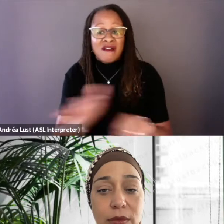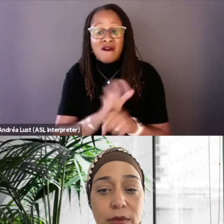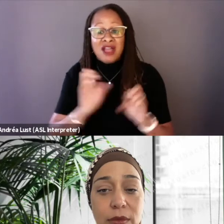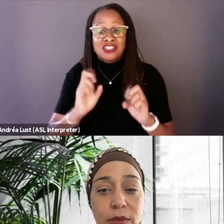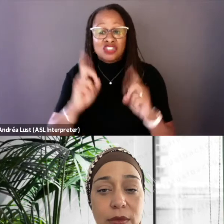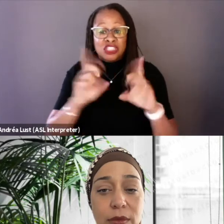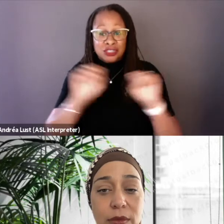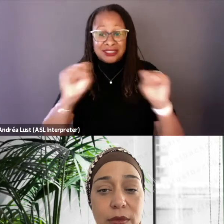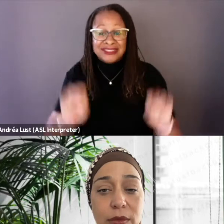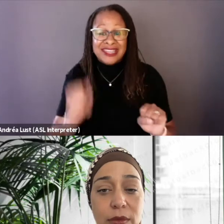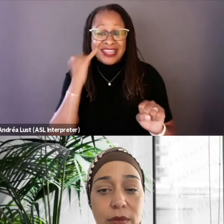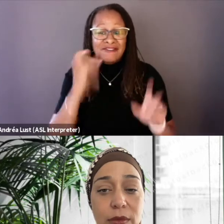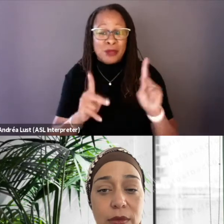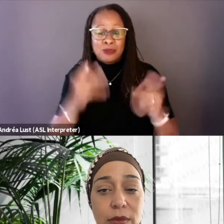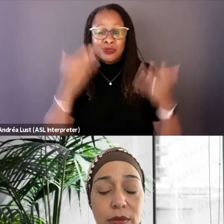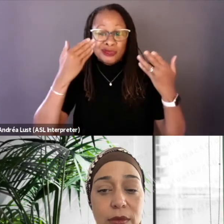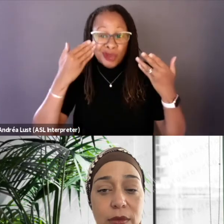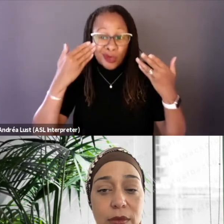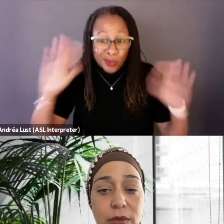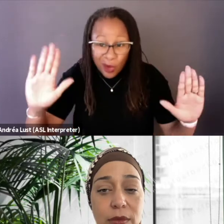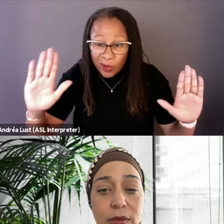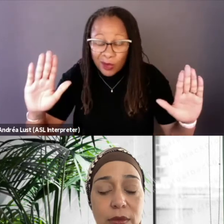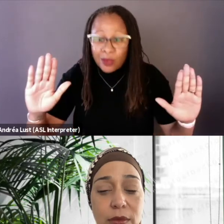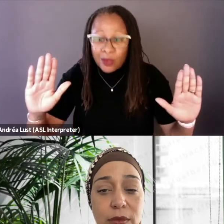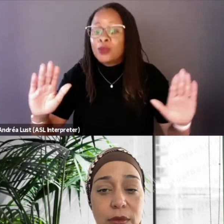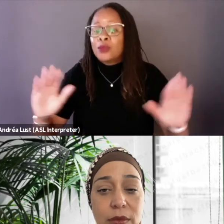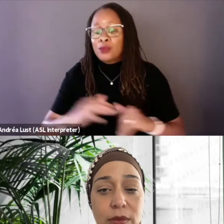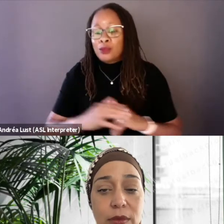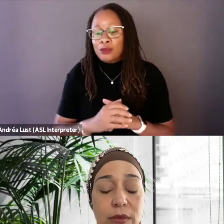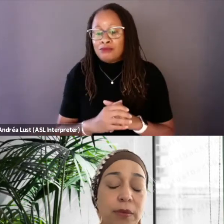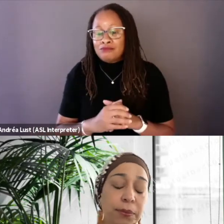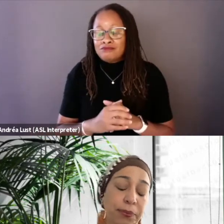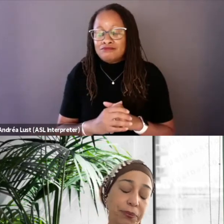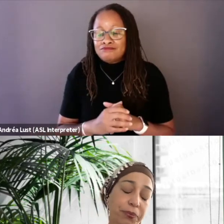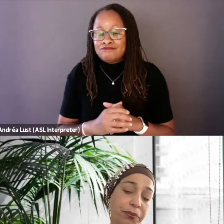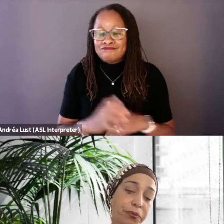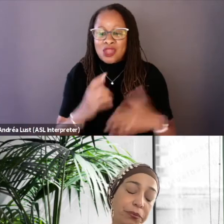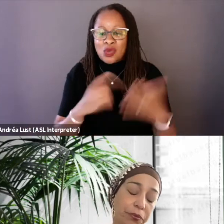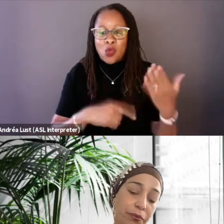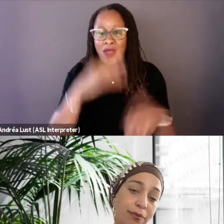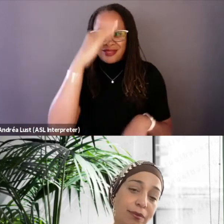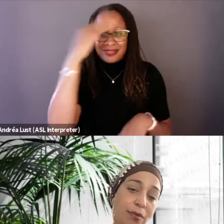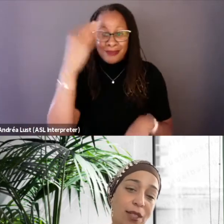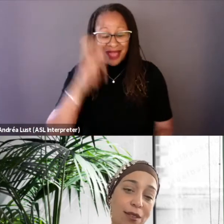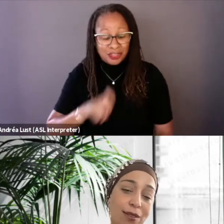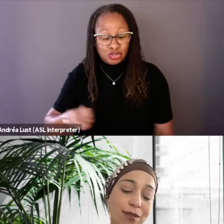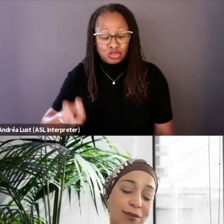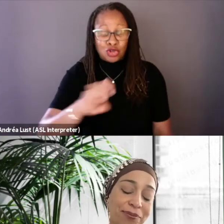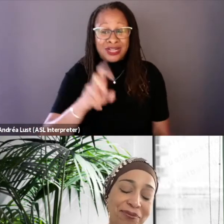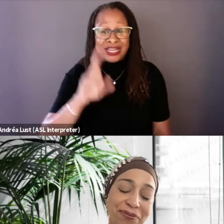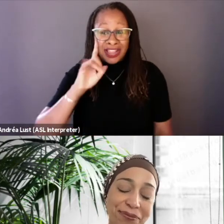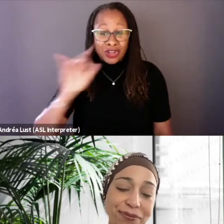that people don't even know of what the black journey was in this country.